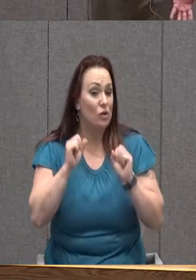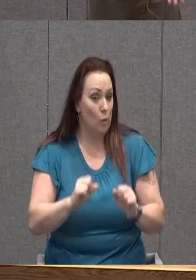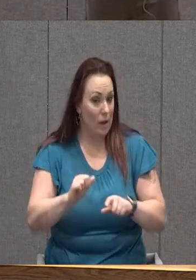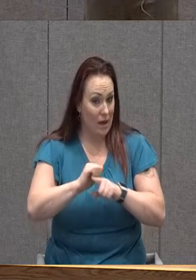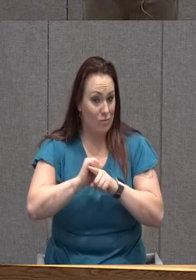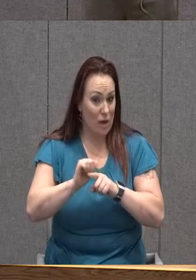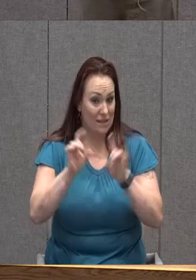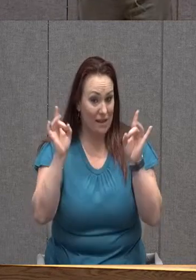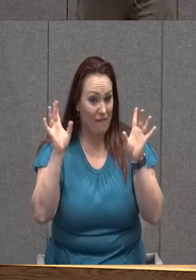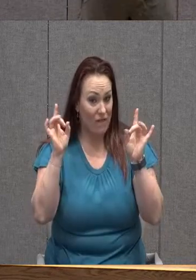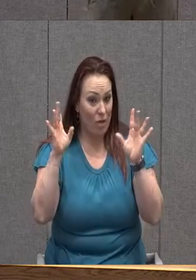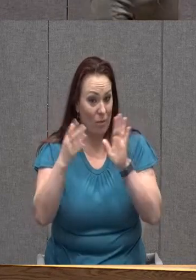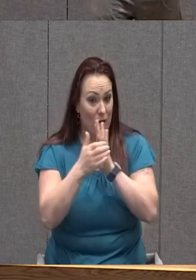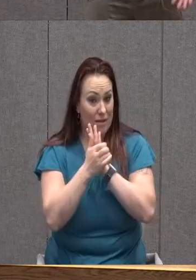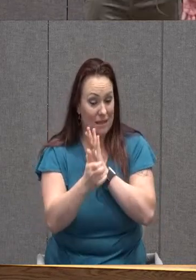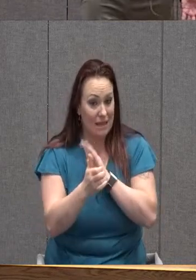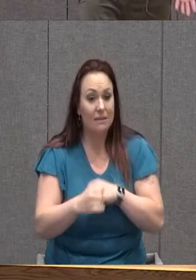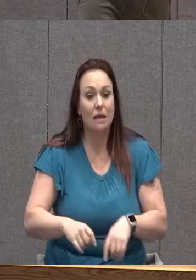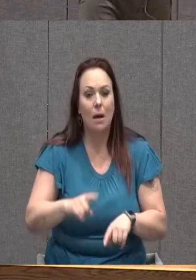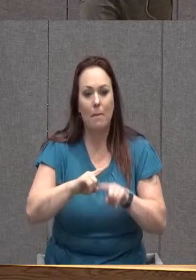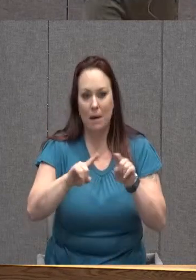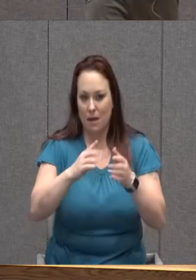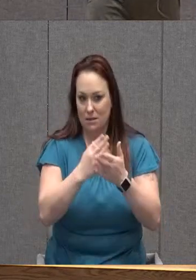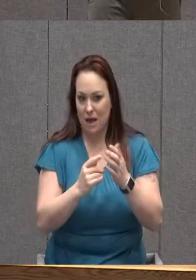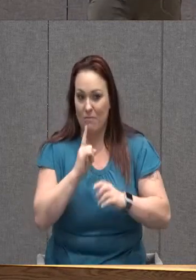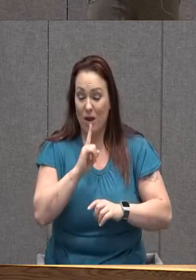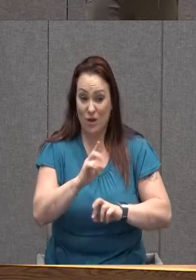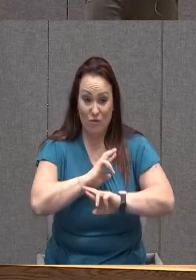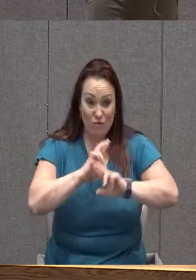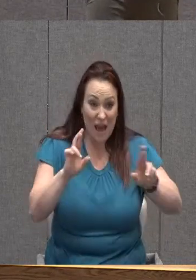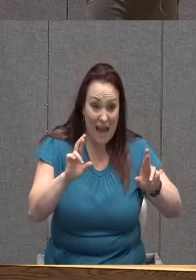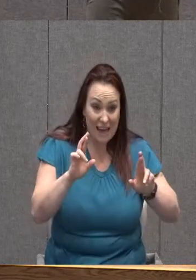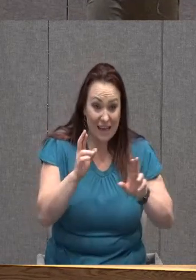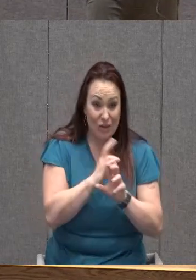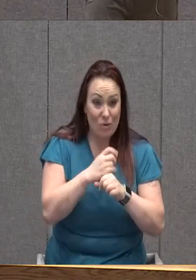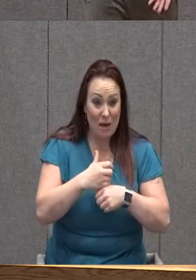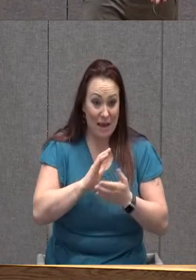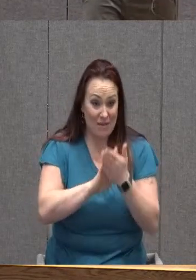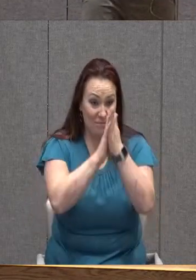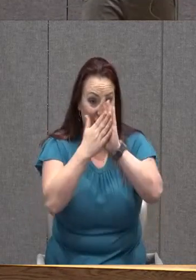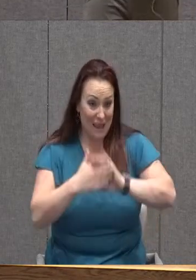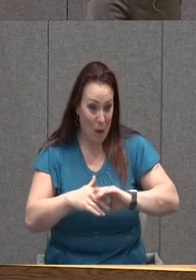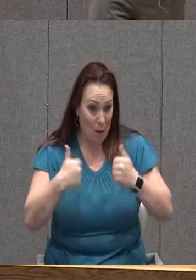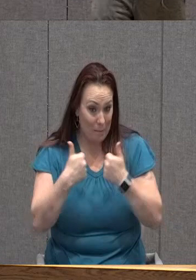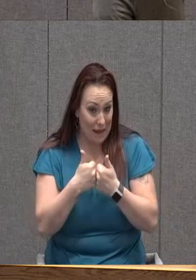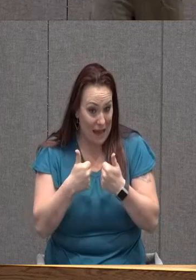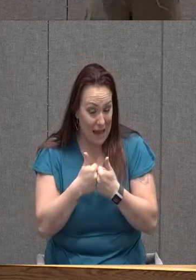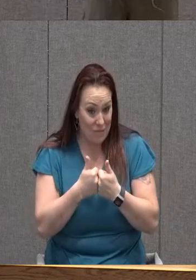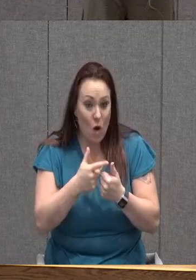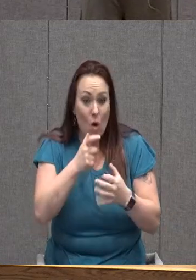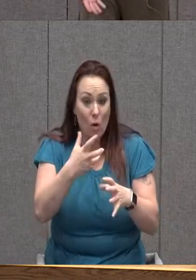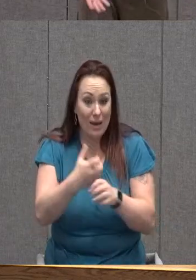Some of you are probably ready to make it, almost into a game, to see who would score the point,